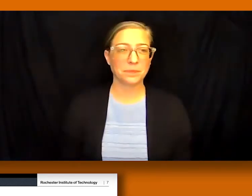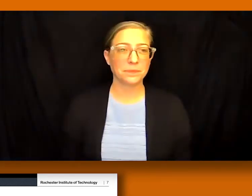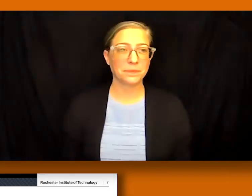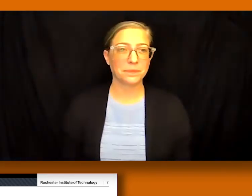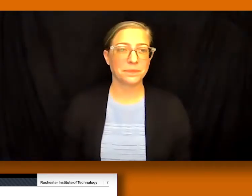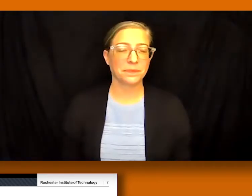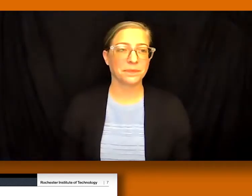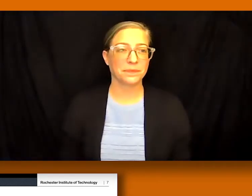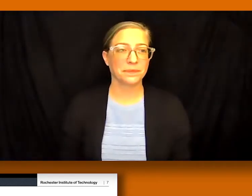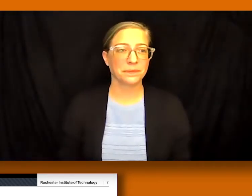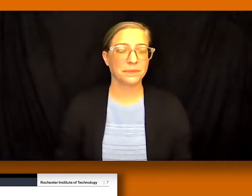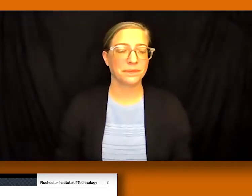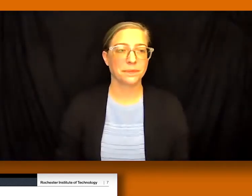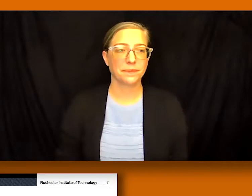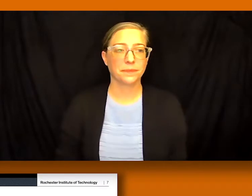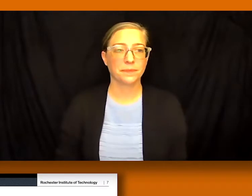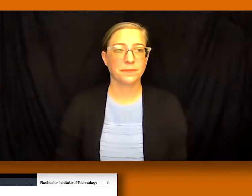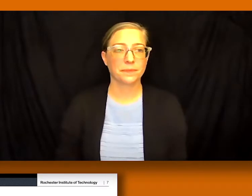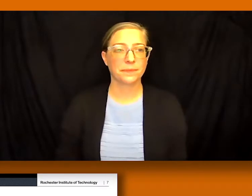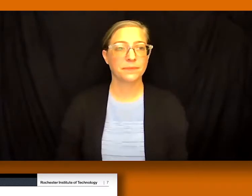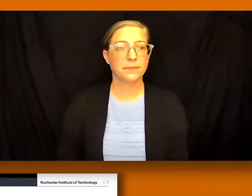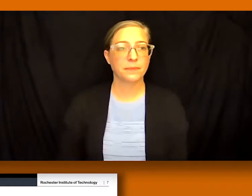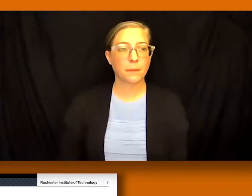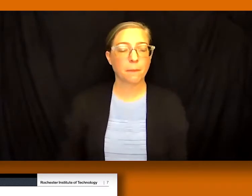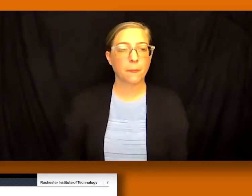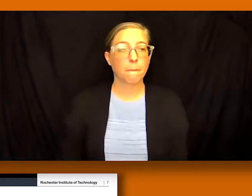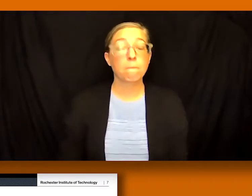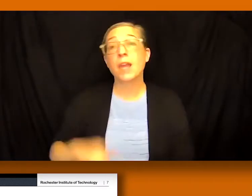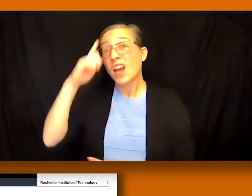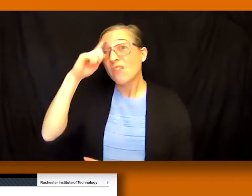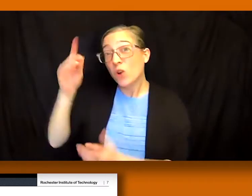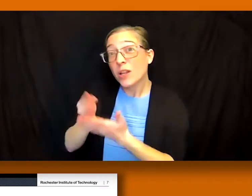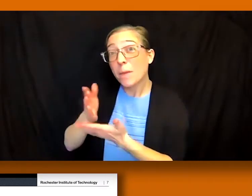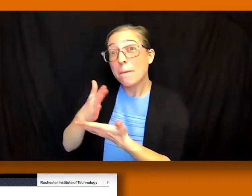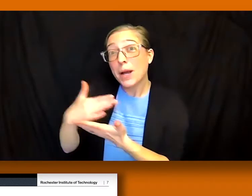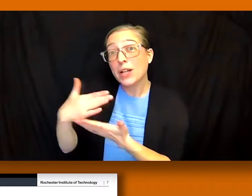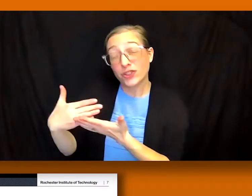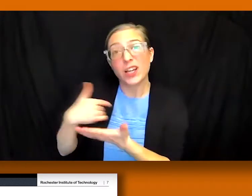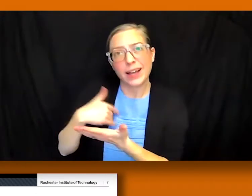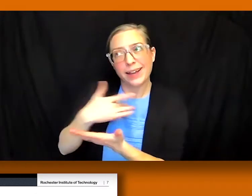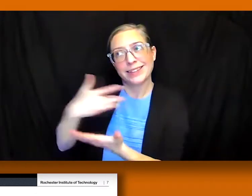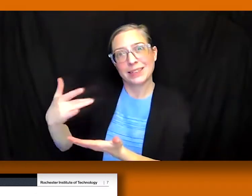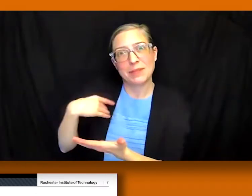I generally fill those in for you on the budget, but I know some of you like to pretty much